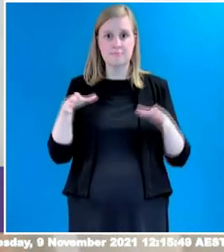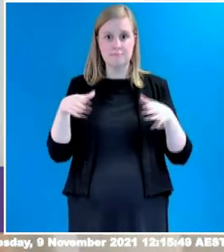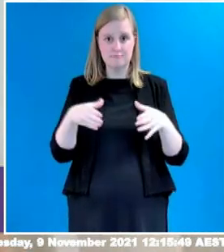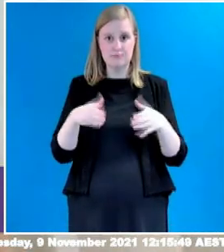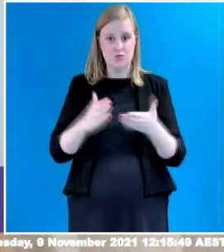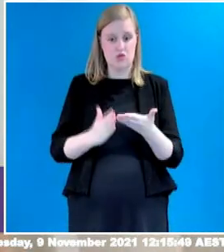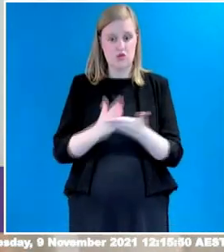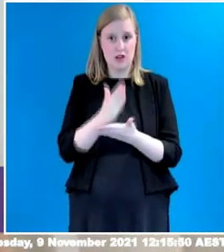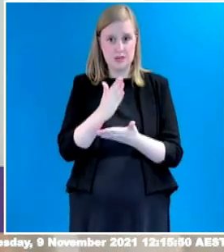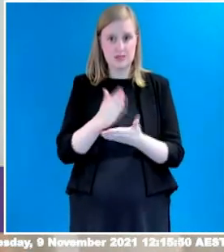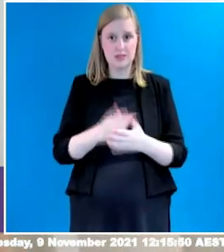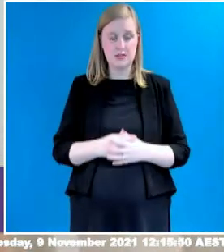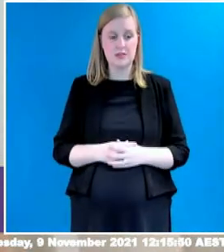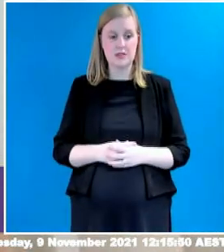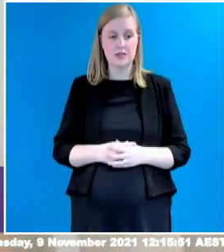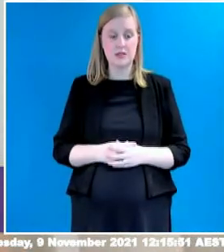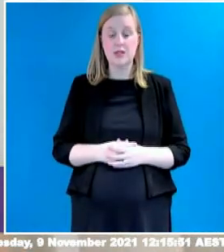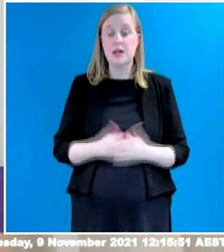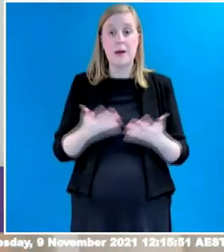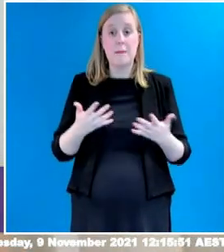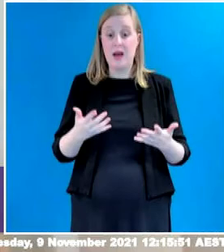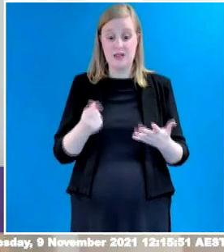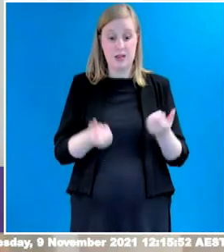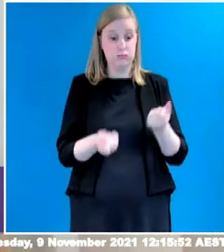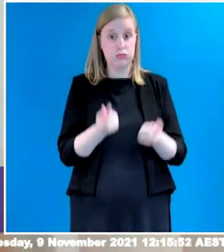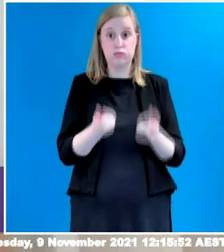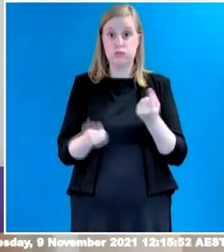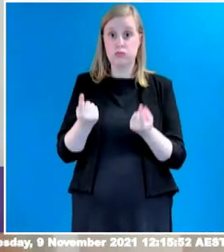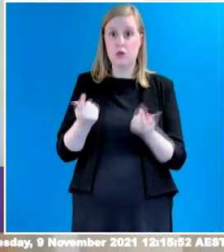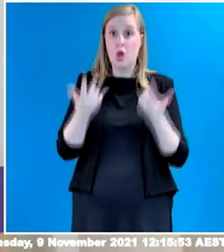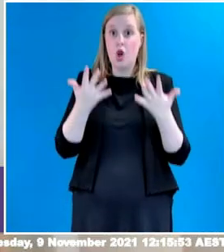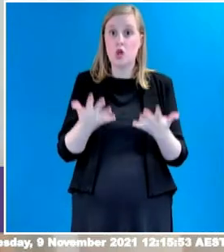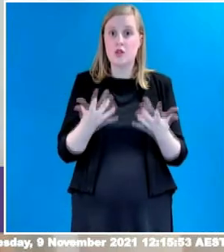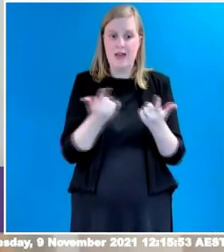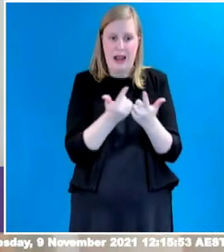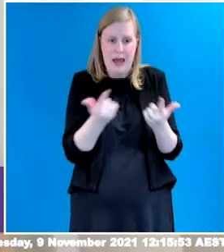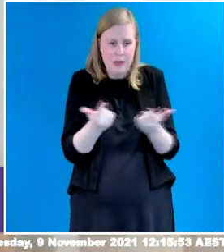One thing that happened is we ended up with a lot of language there. It was very interesting being in that room.